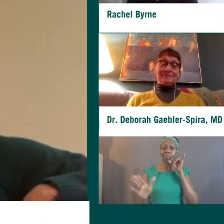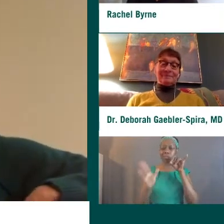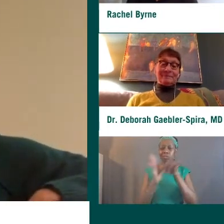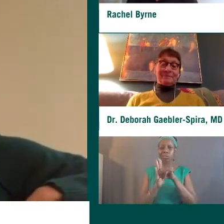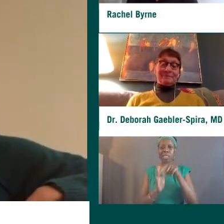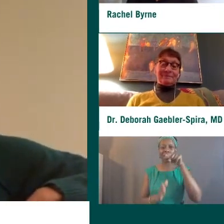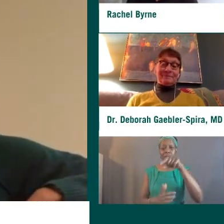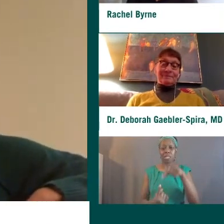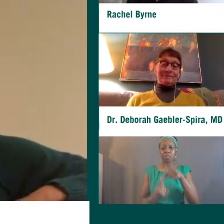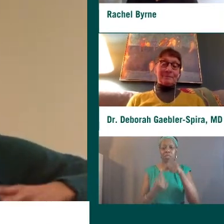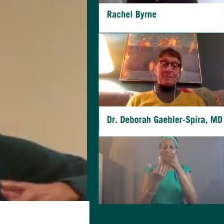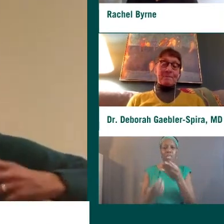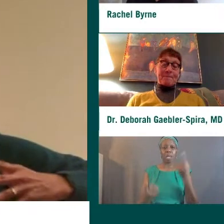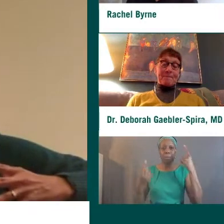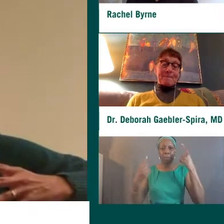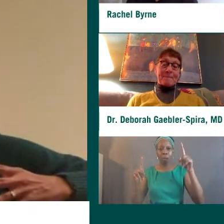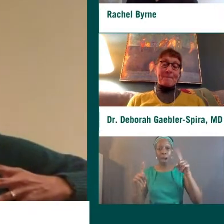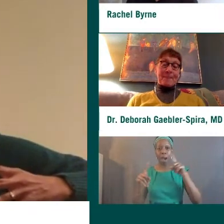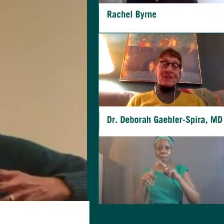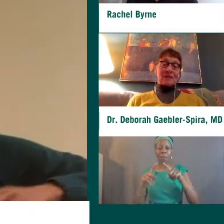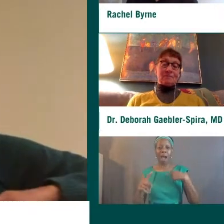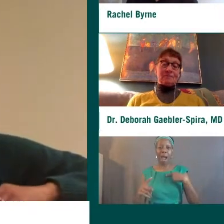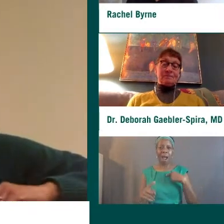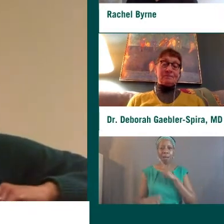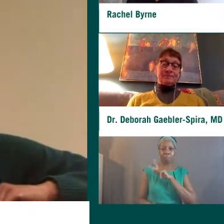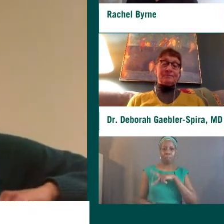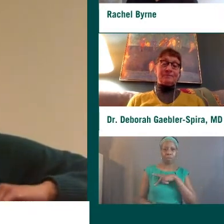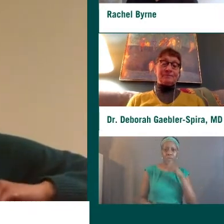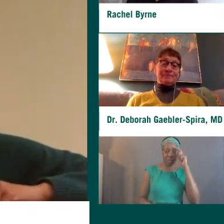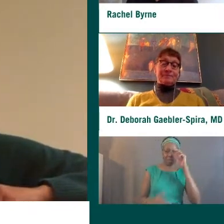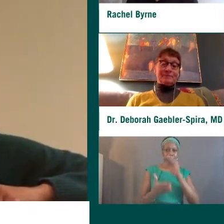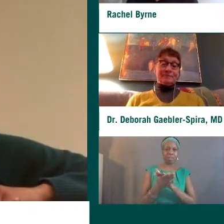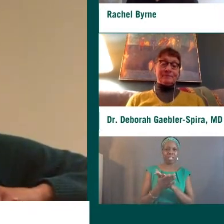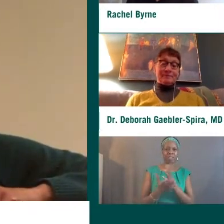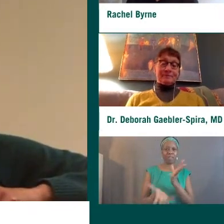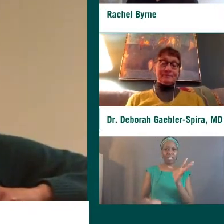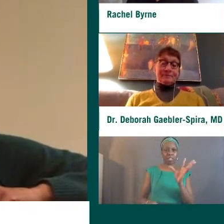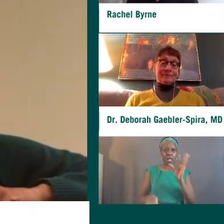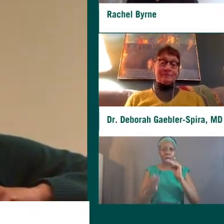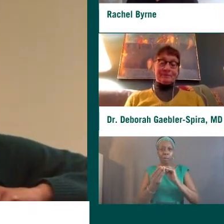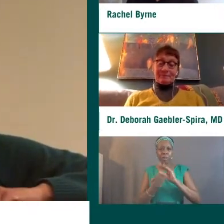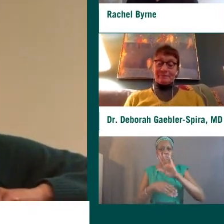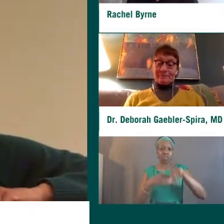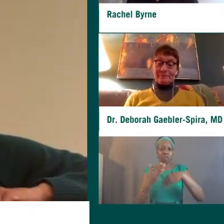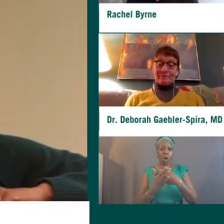Personally I think it's been a combination of everything. Not only has that helped her as an individual